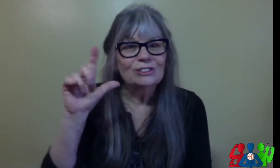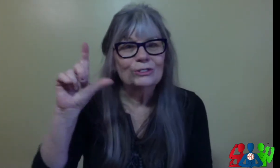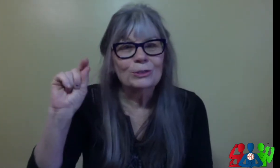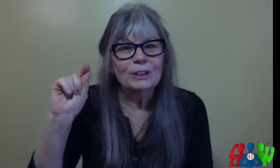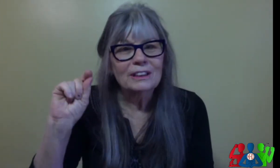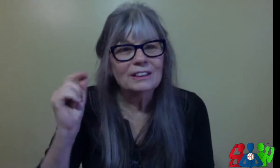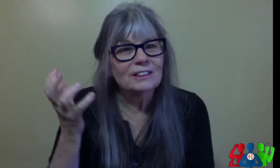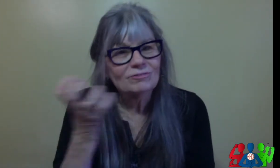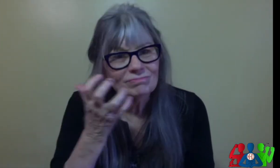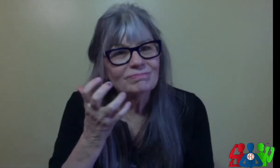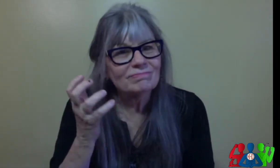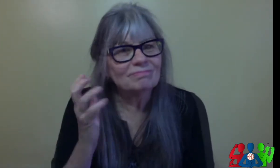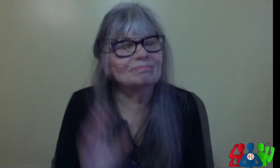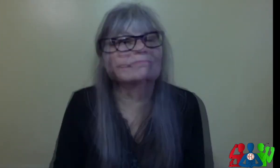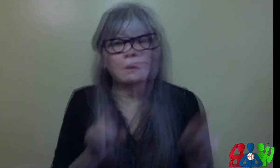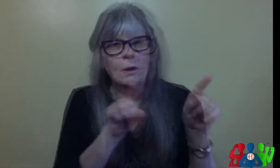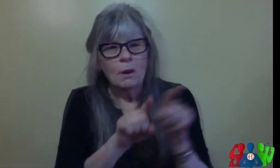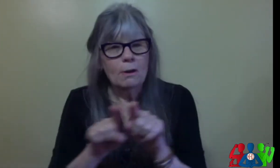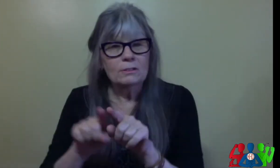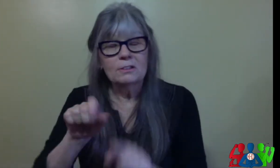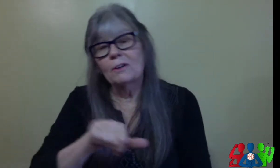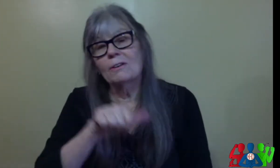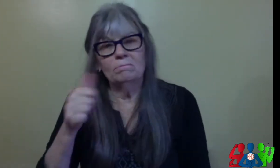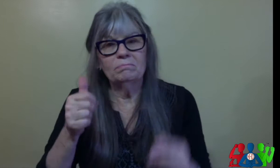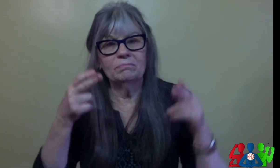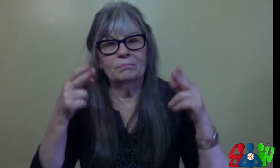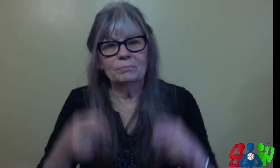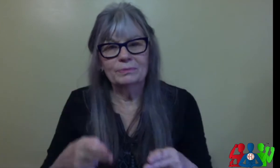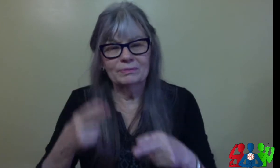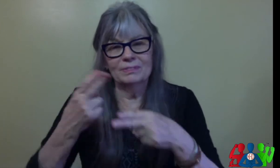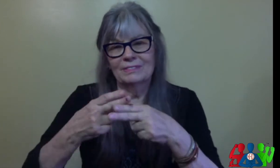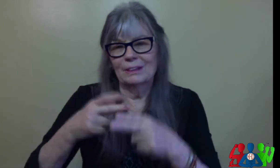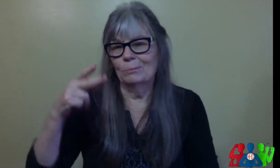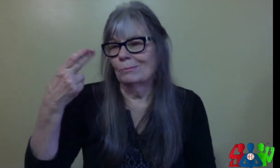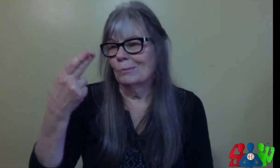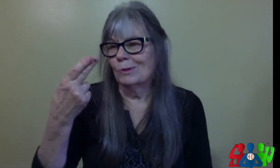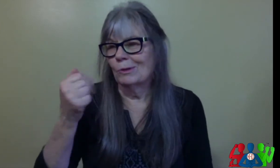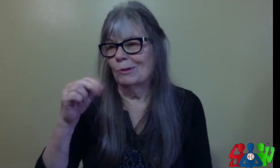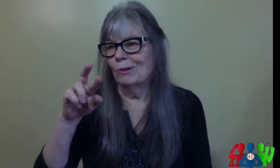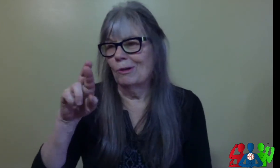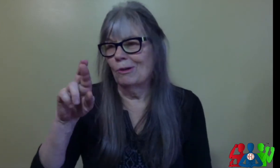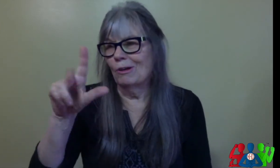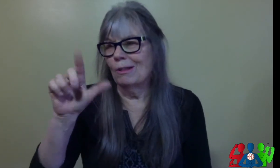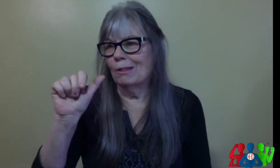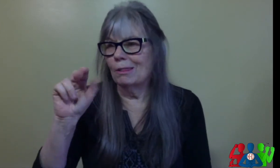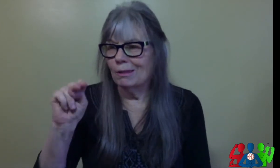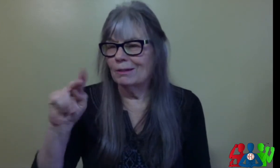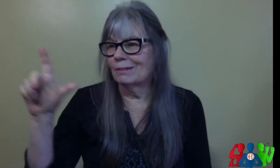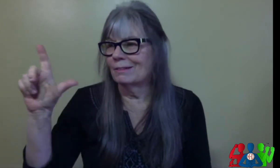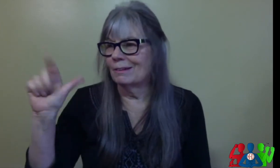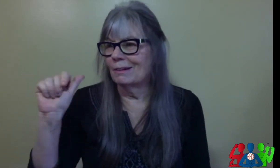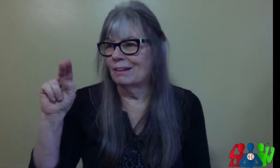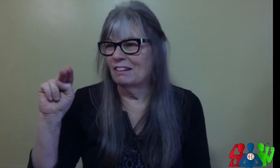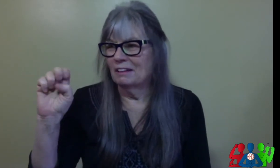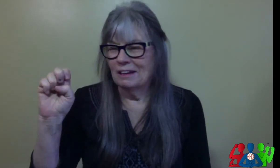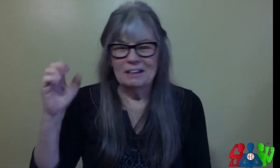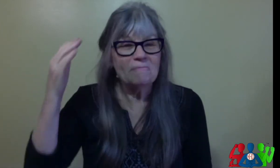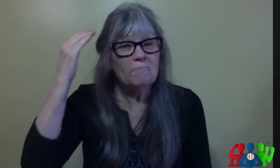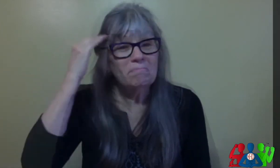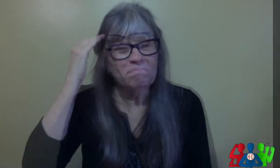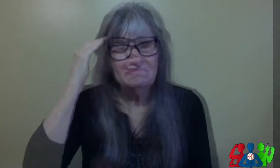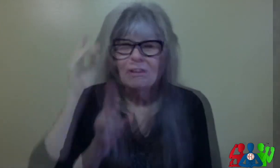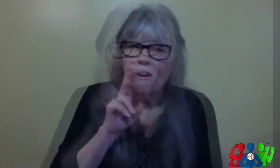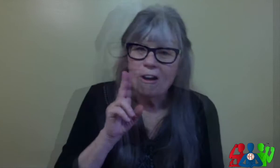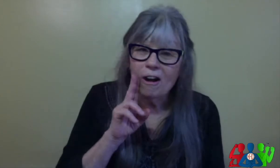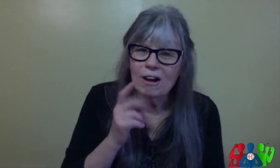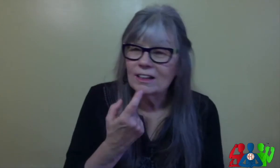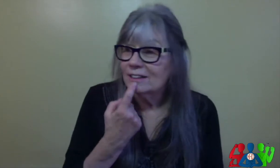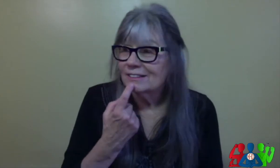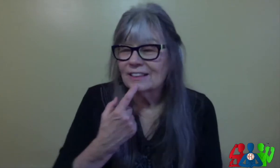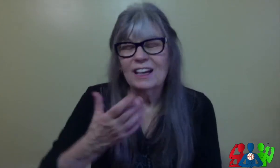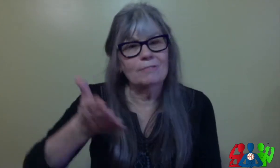history. She said that in 1920, and yet here we are today. Another person, Harlan Lane, who